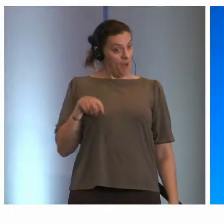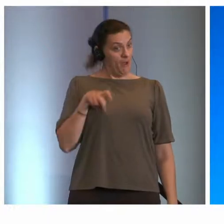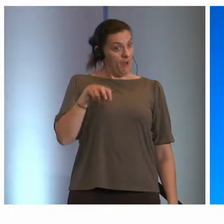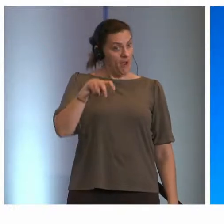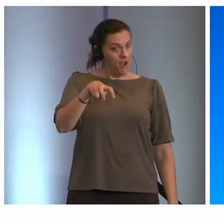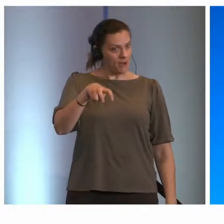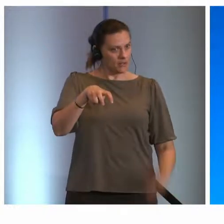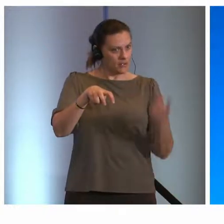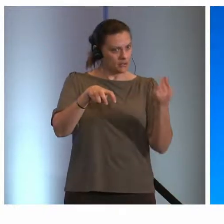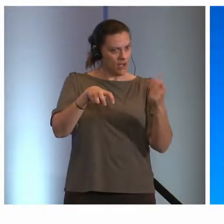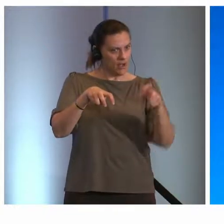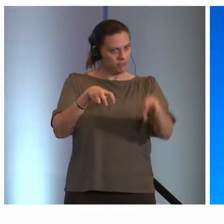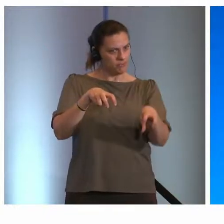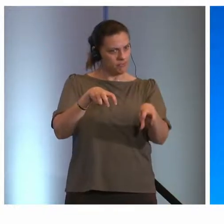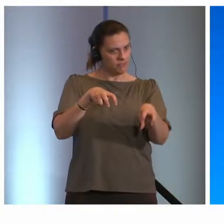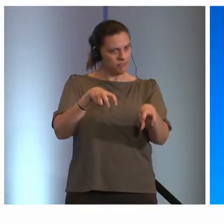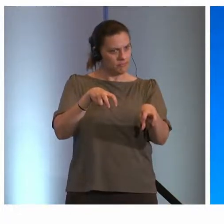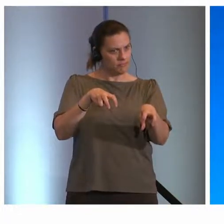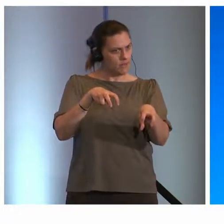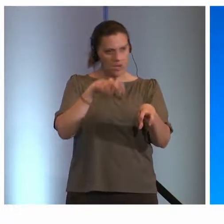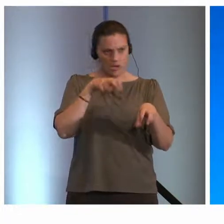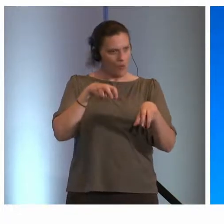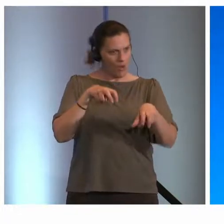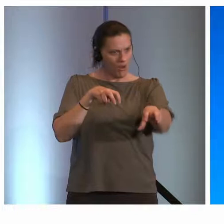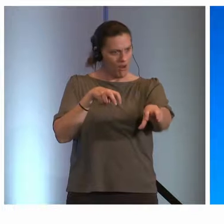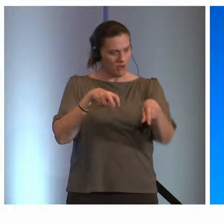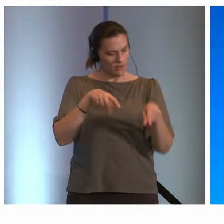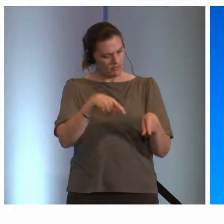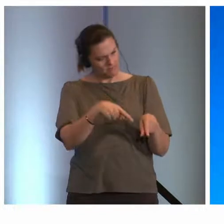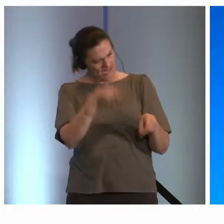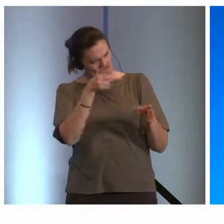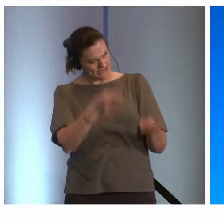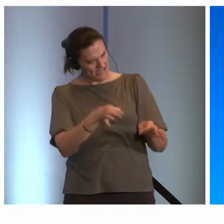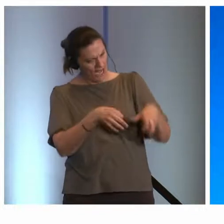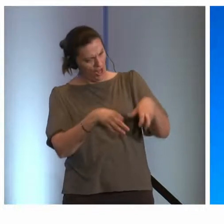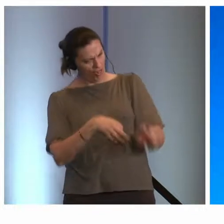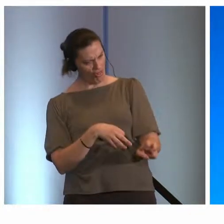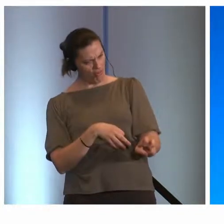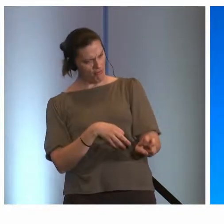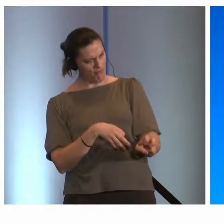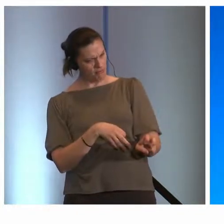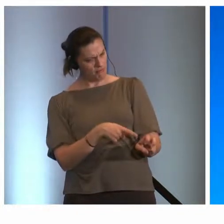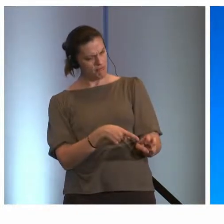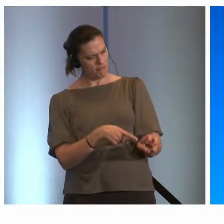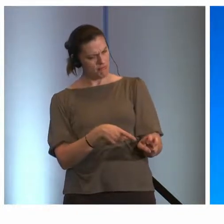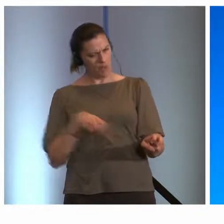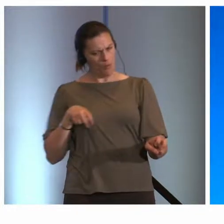one, my favorites the blind woman with the cane and the guide dog, the woman is walking but the guide dog has decided